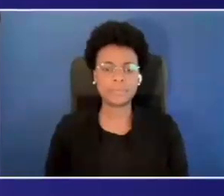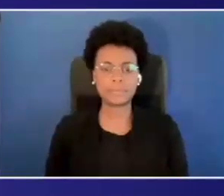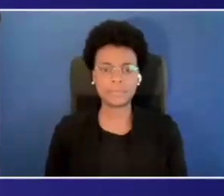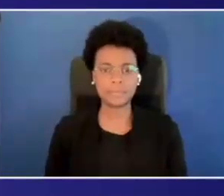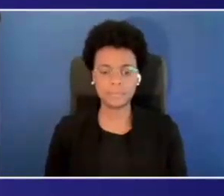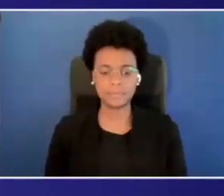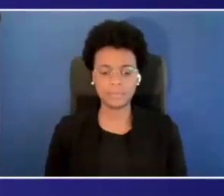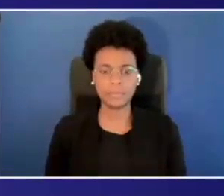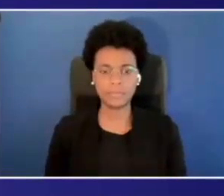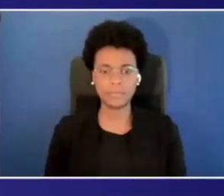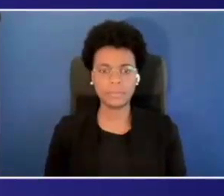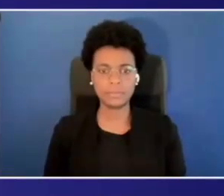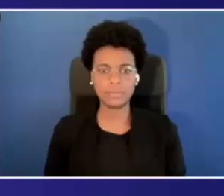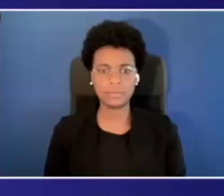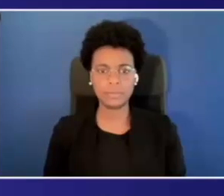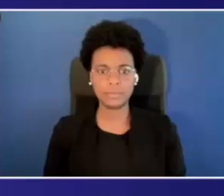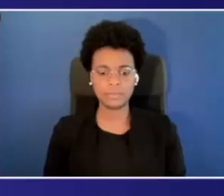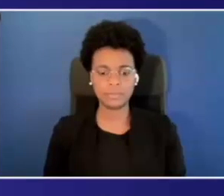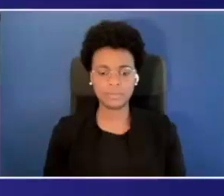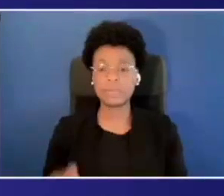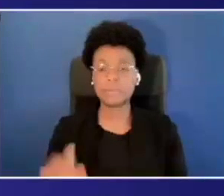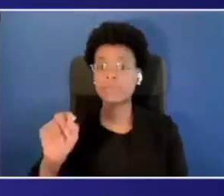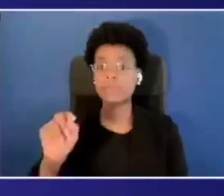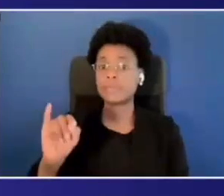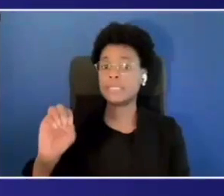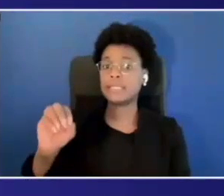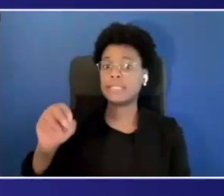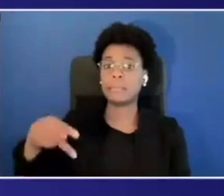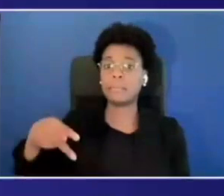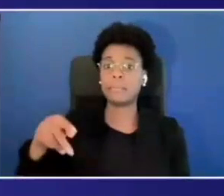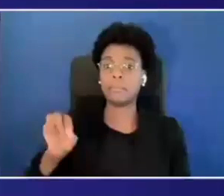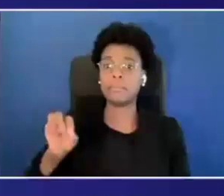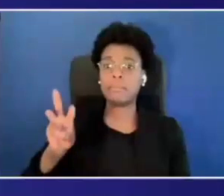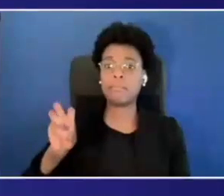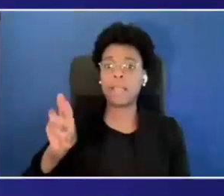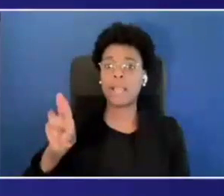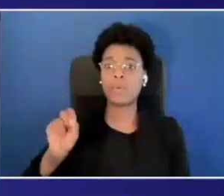Tim hours.